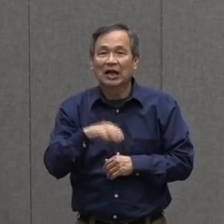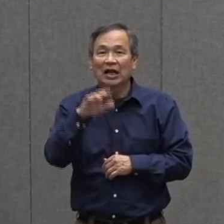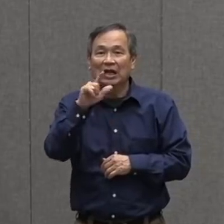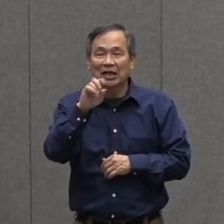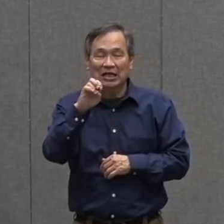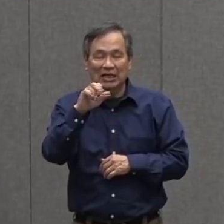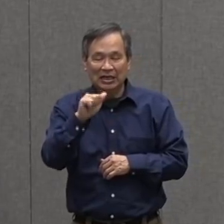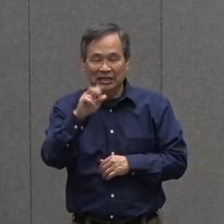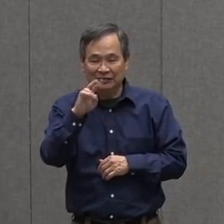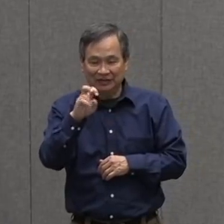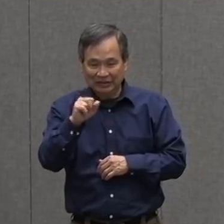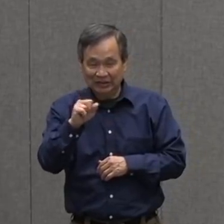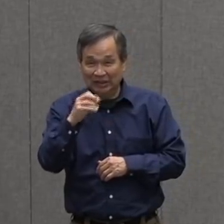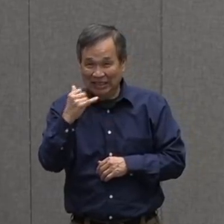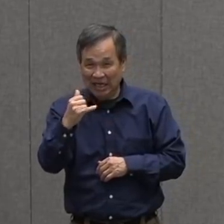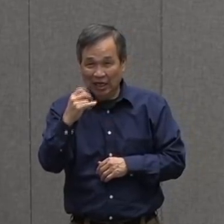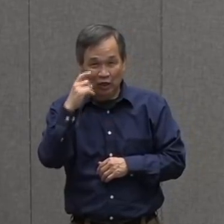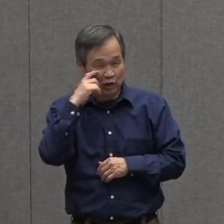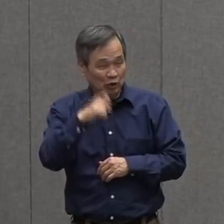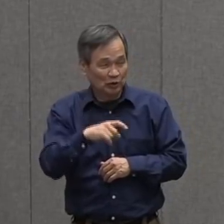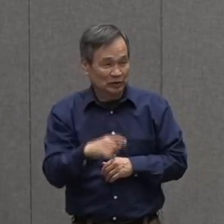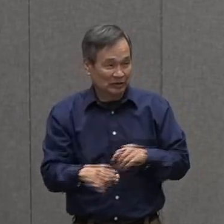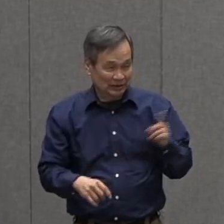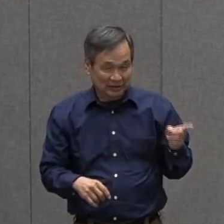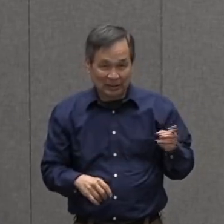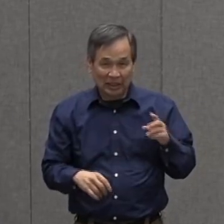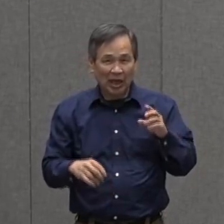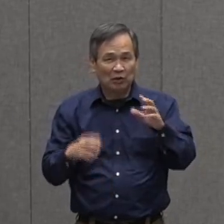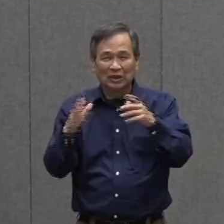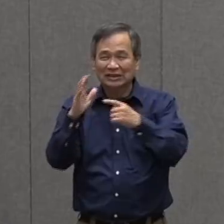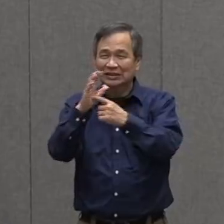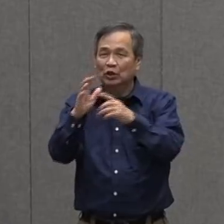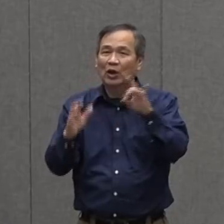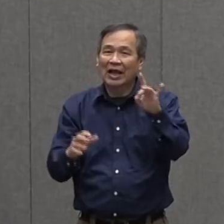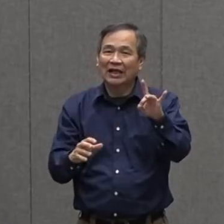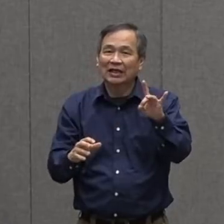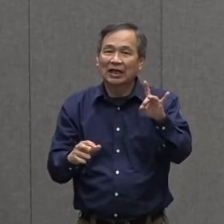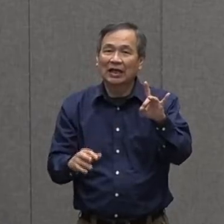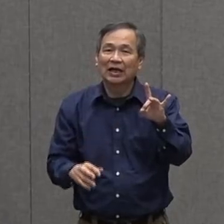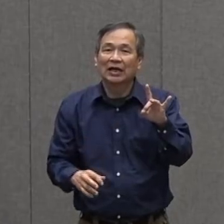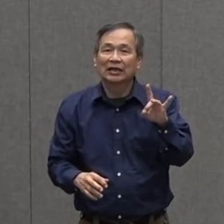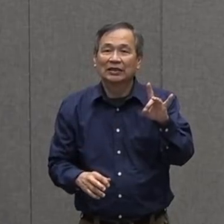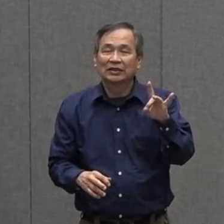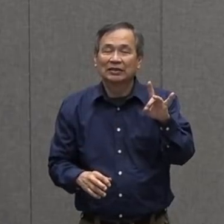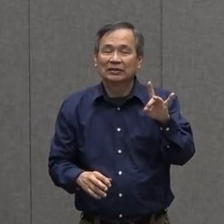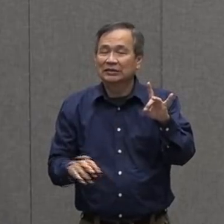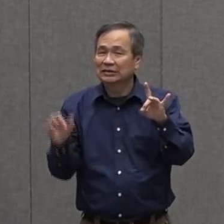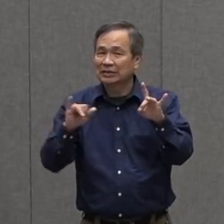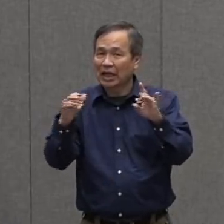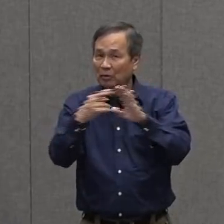I'm gonna jump down to the second, the number 8 down here, just so you can see the same rule applies.